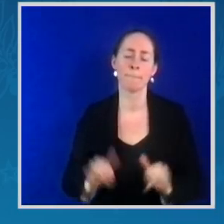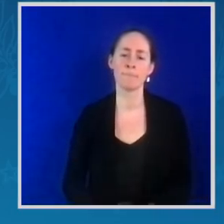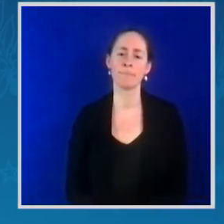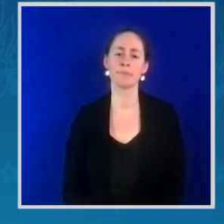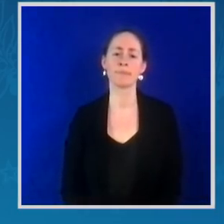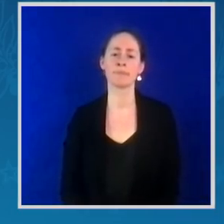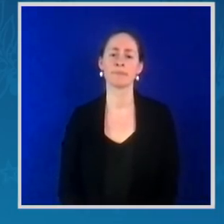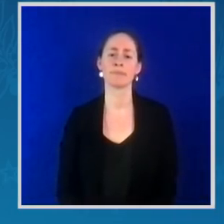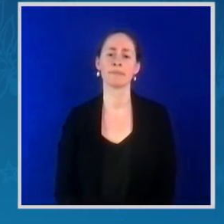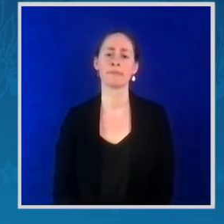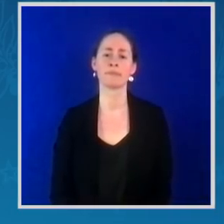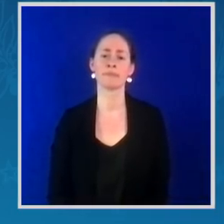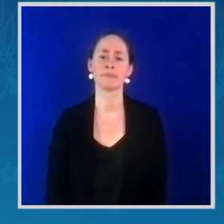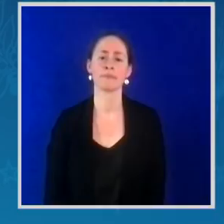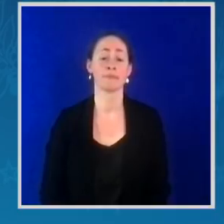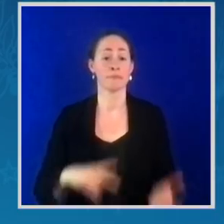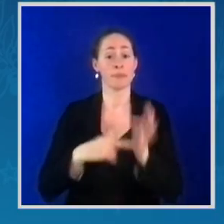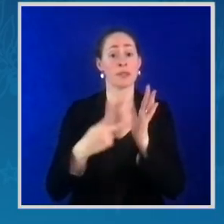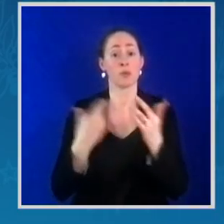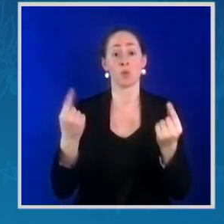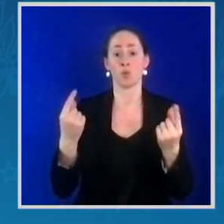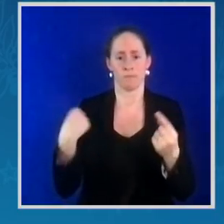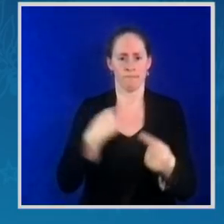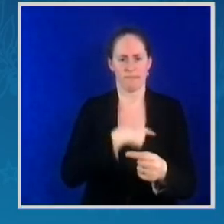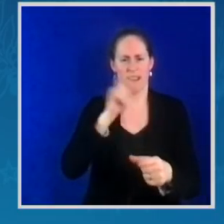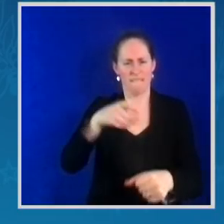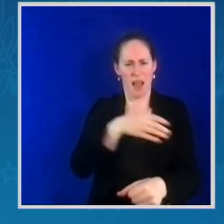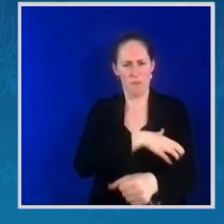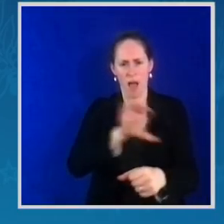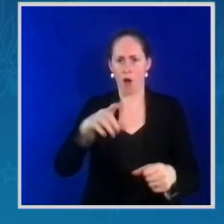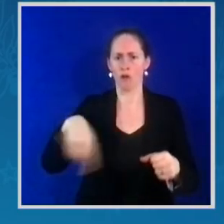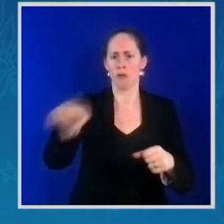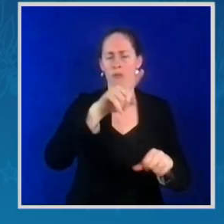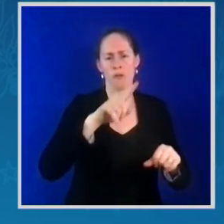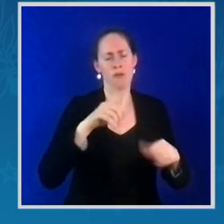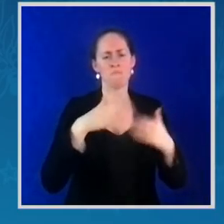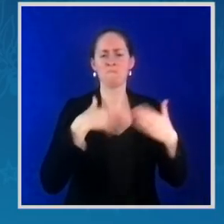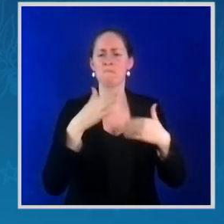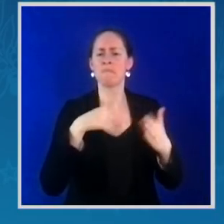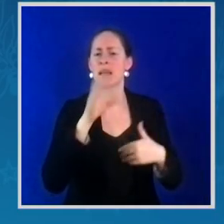which, you know, young women of every age in Guatemala, is about a number of things,